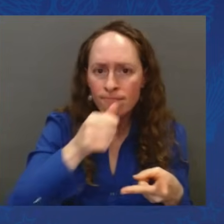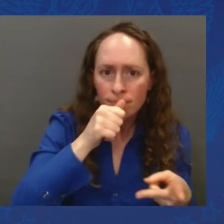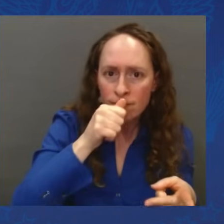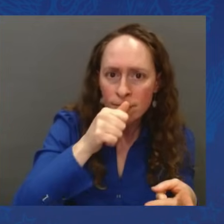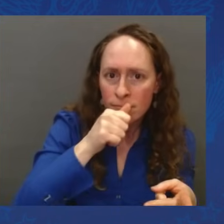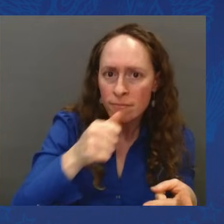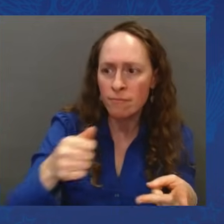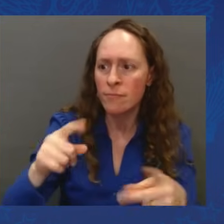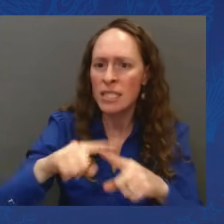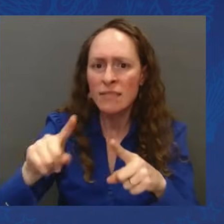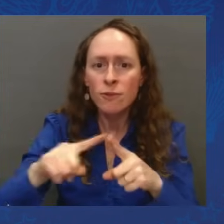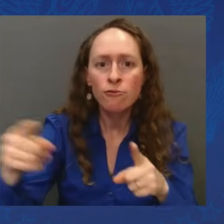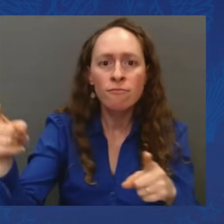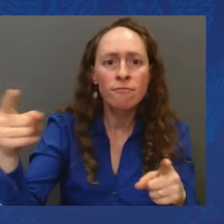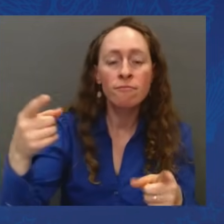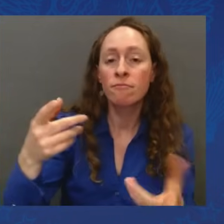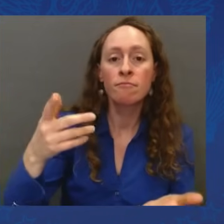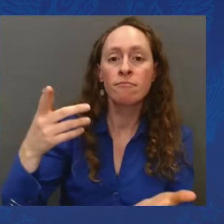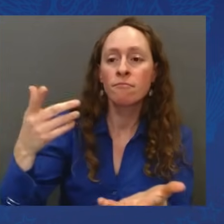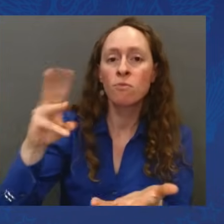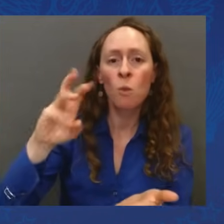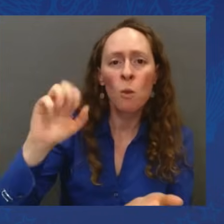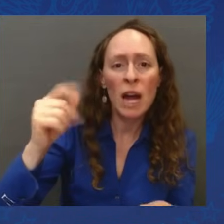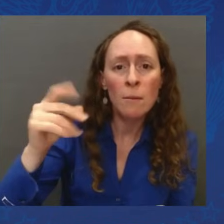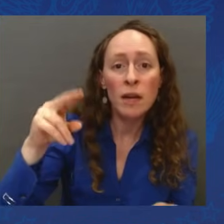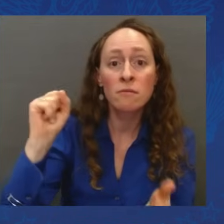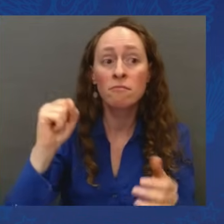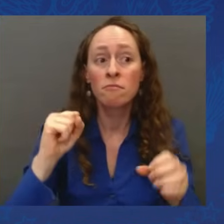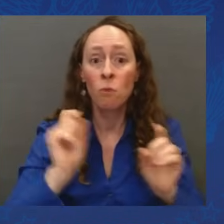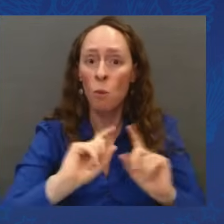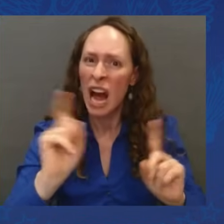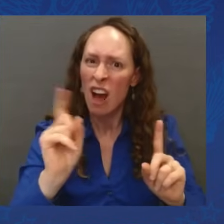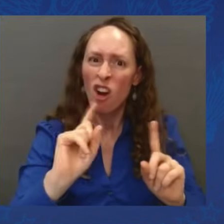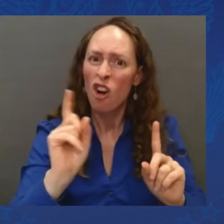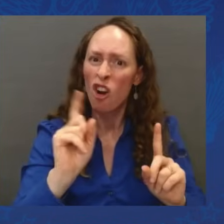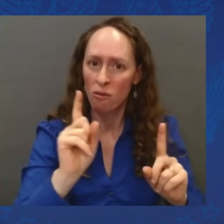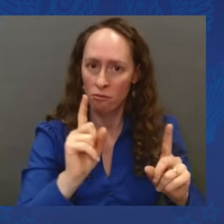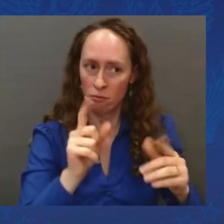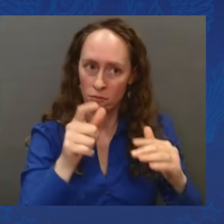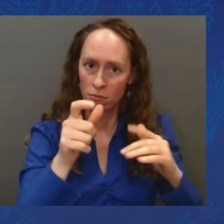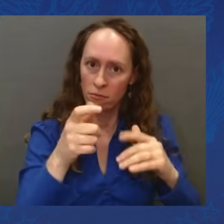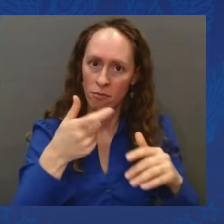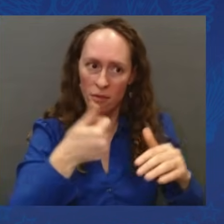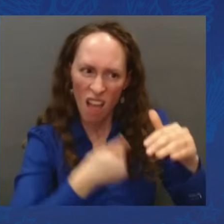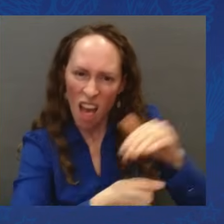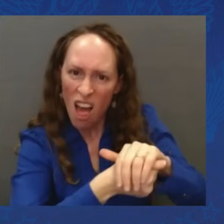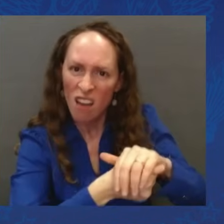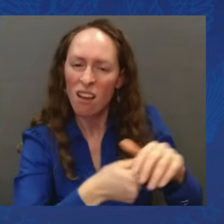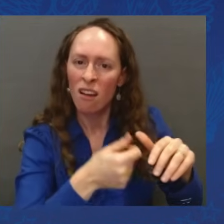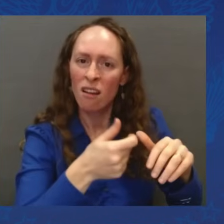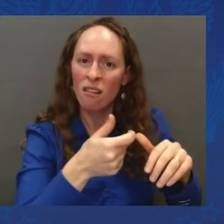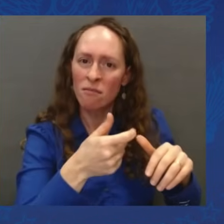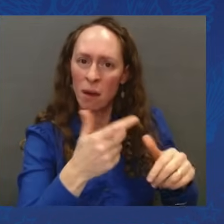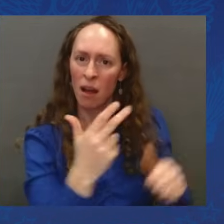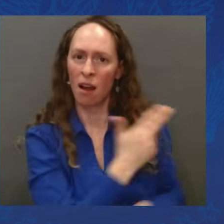Look, I made it clear to the Israelis that --